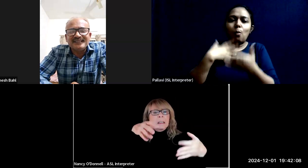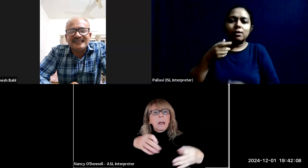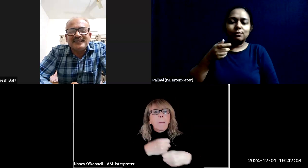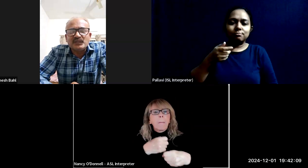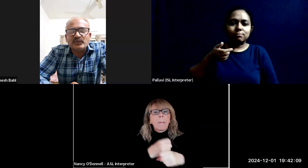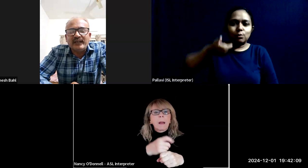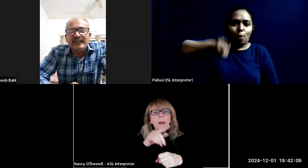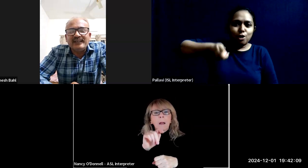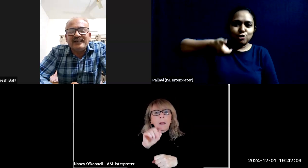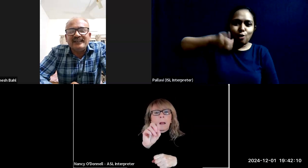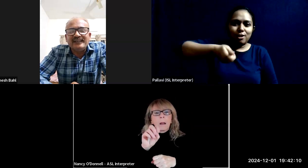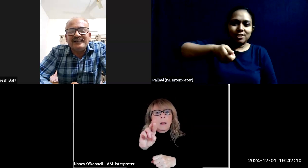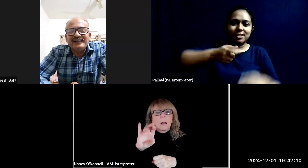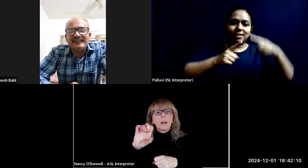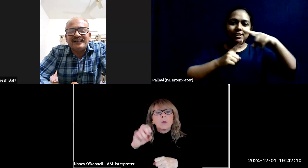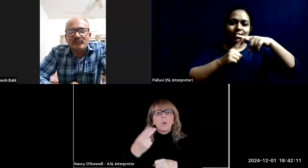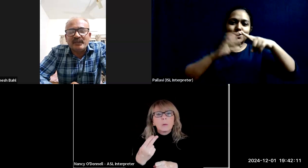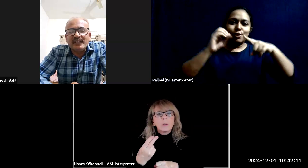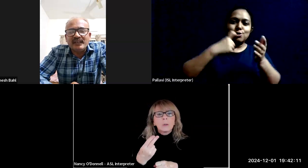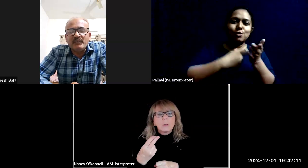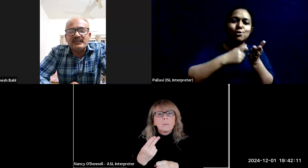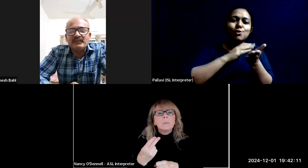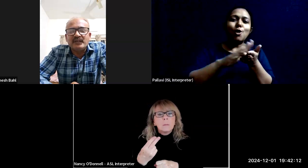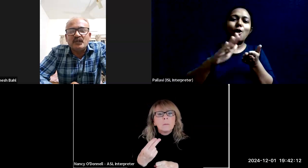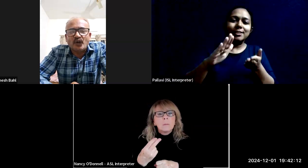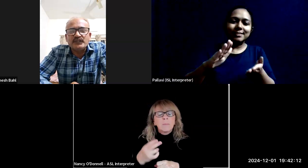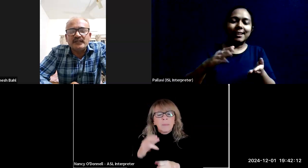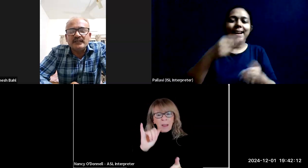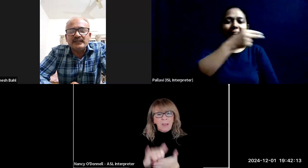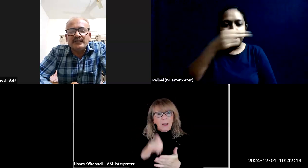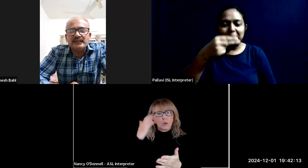That's why the company name is given Torchit.